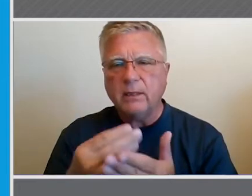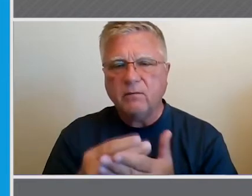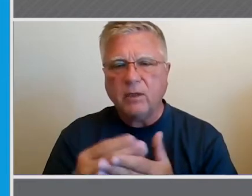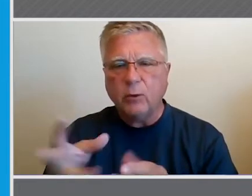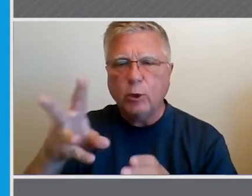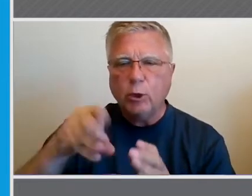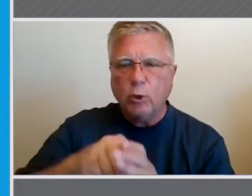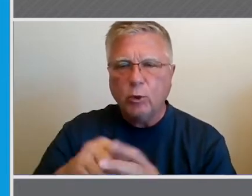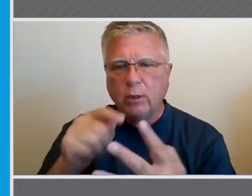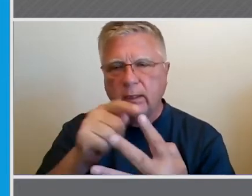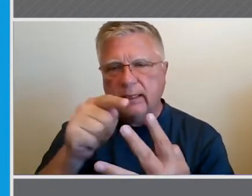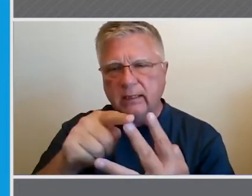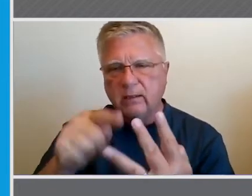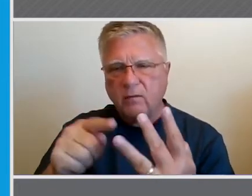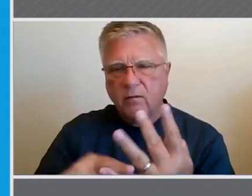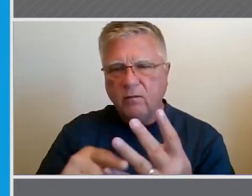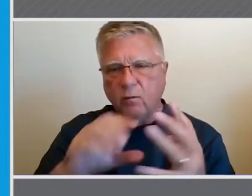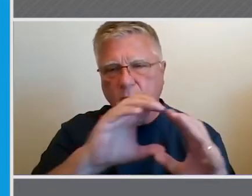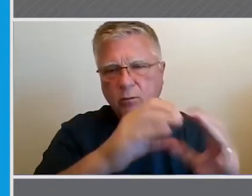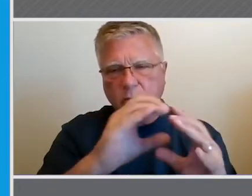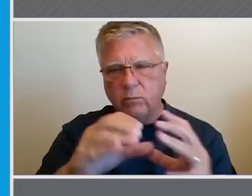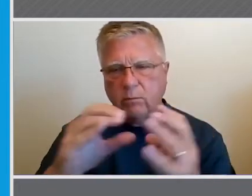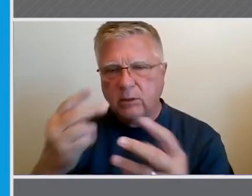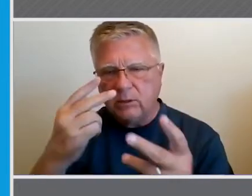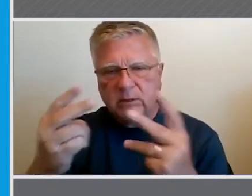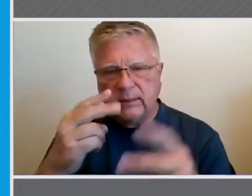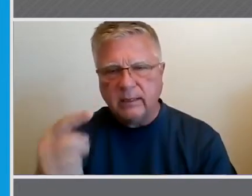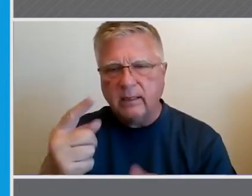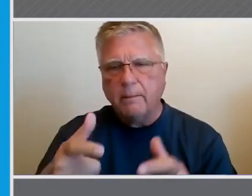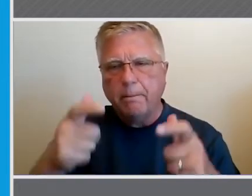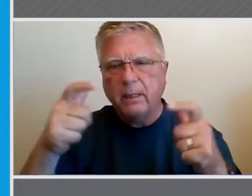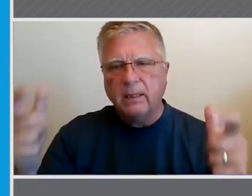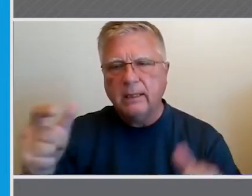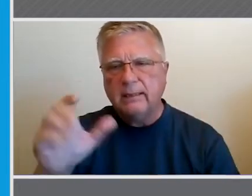these four buckets that you see the largest one is the city big funds that's